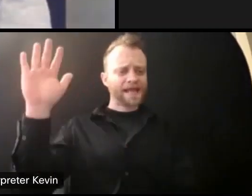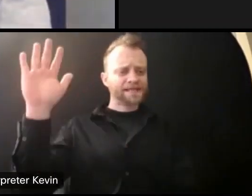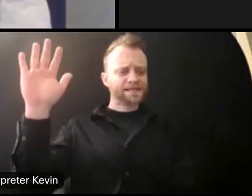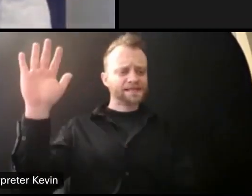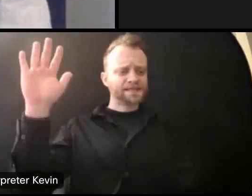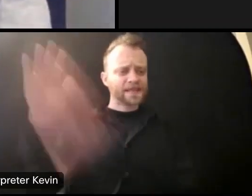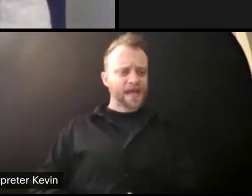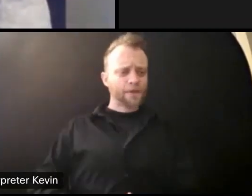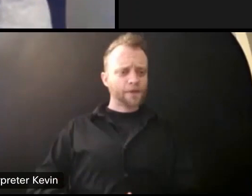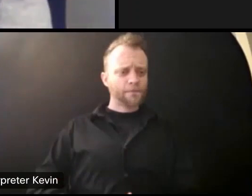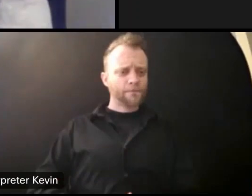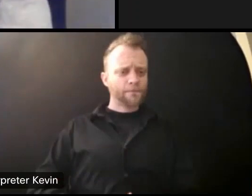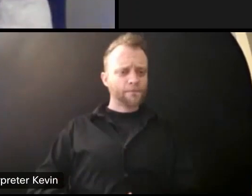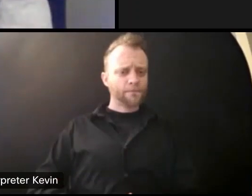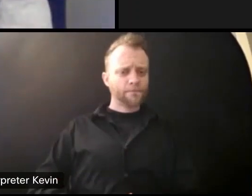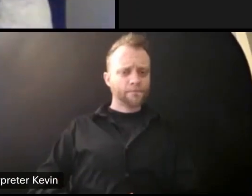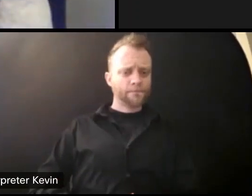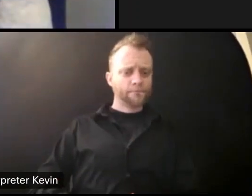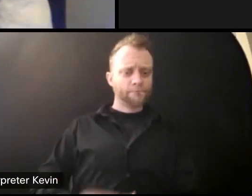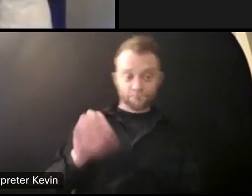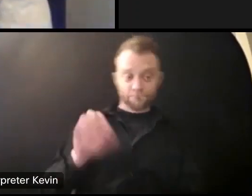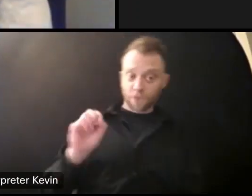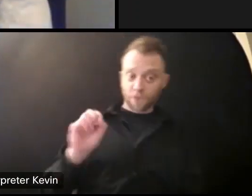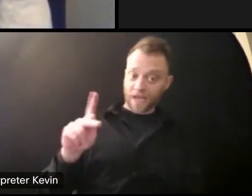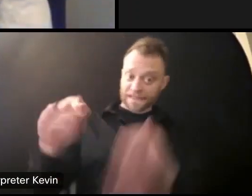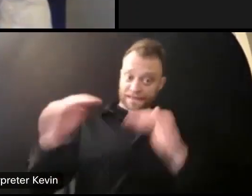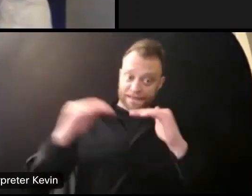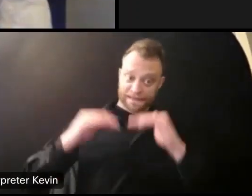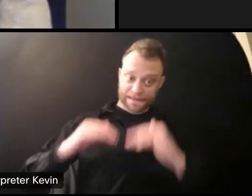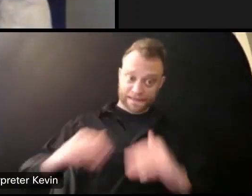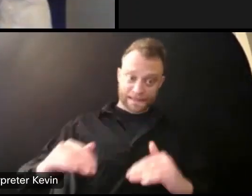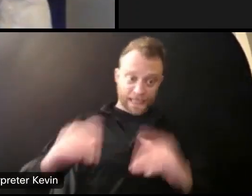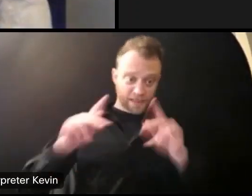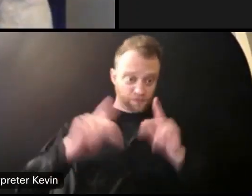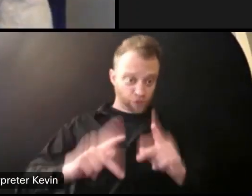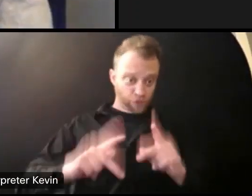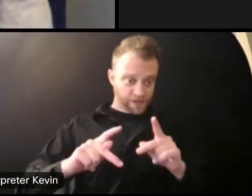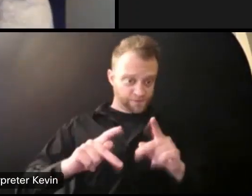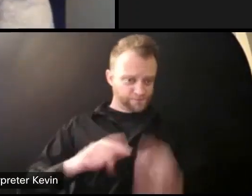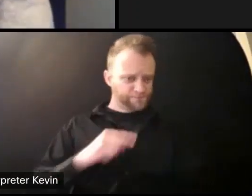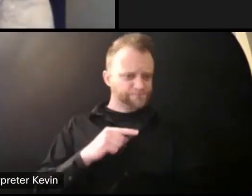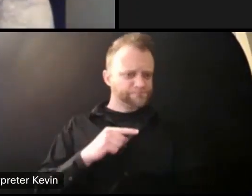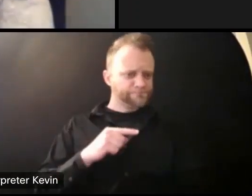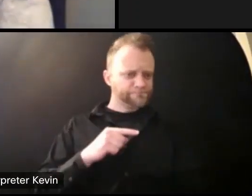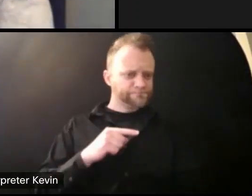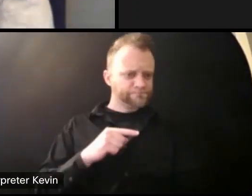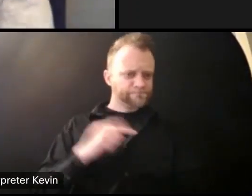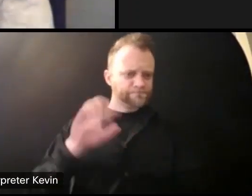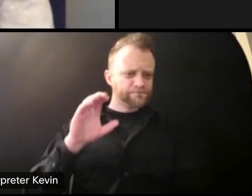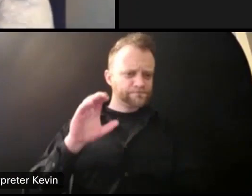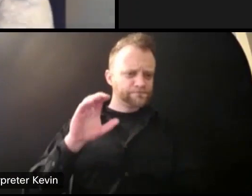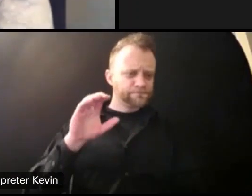Okay, we'll go to the next question. This is Commissioner Kramer you are unmuted.